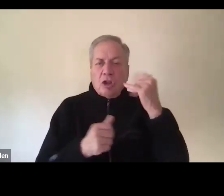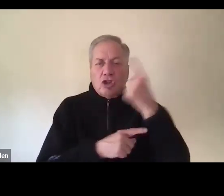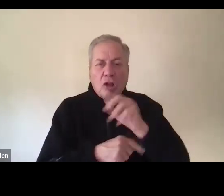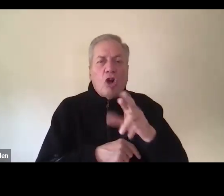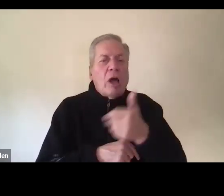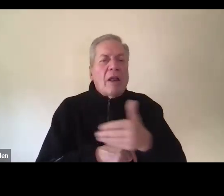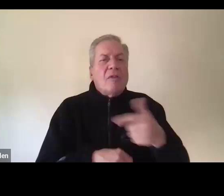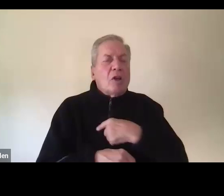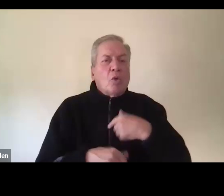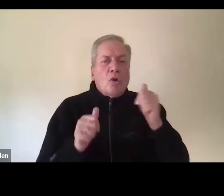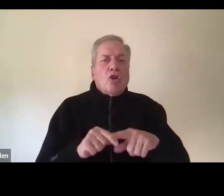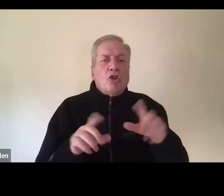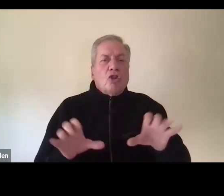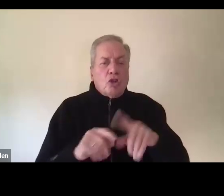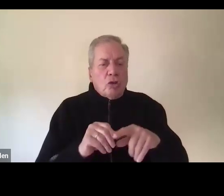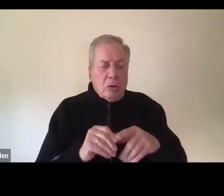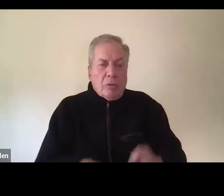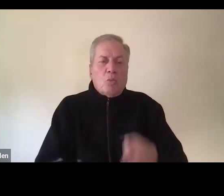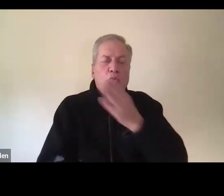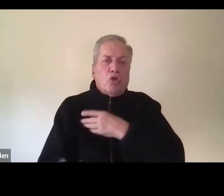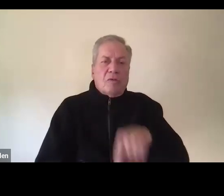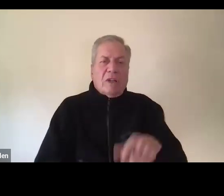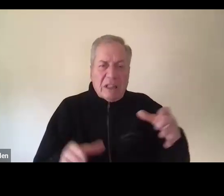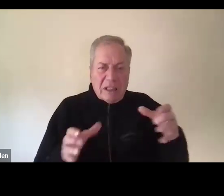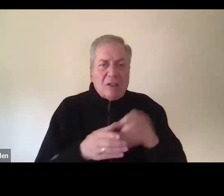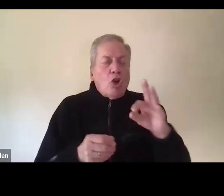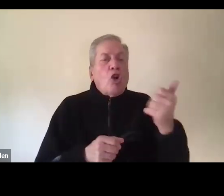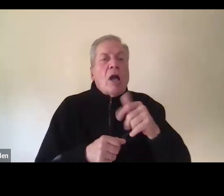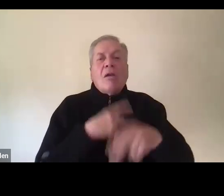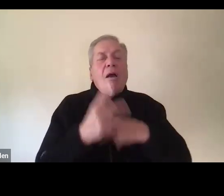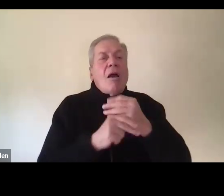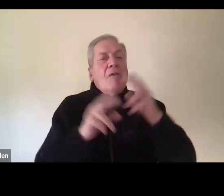and anything we can do to improve future sessions as well as other topics you may want to